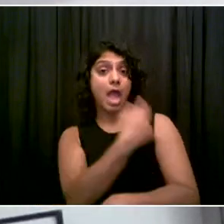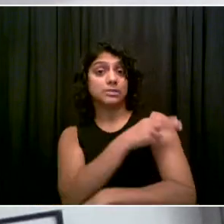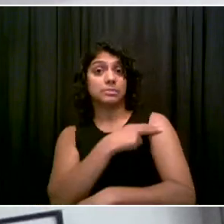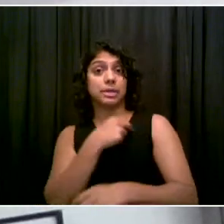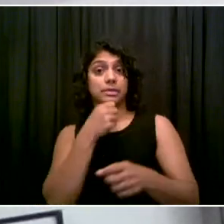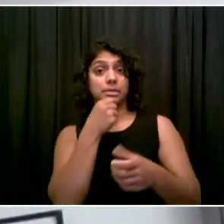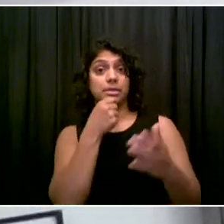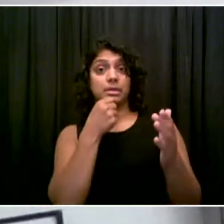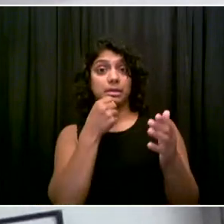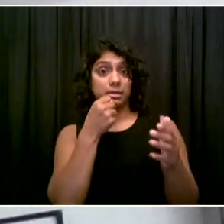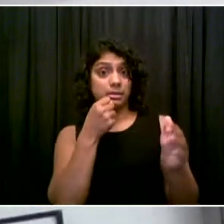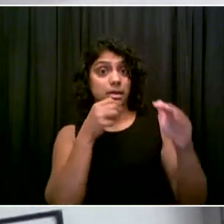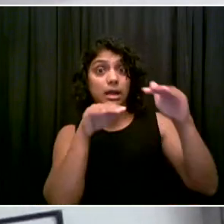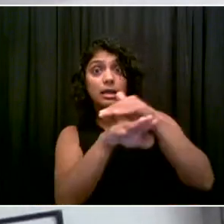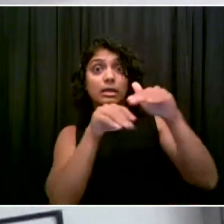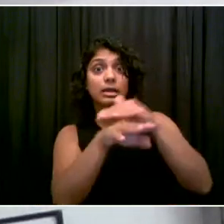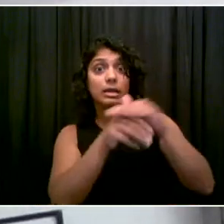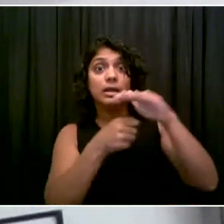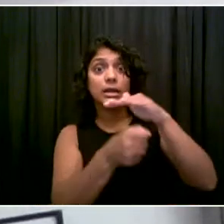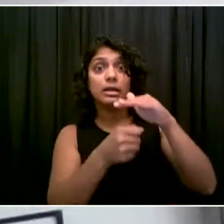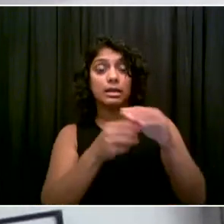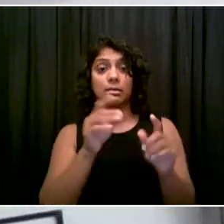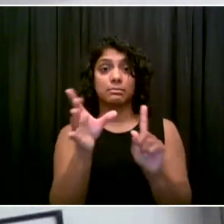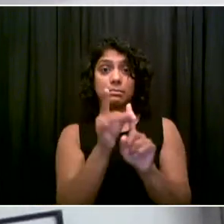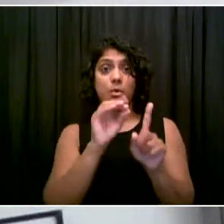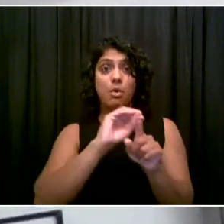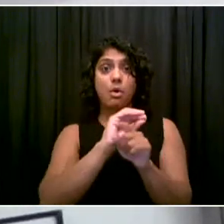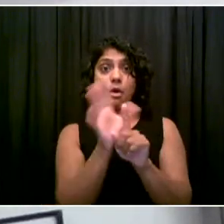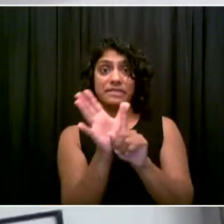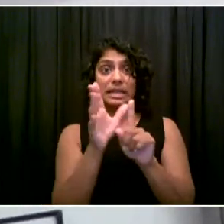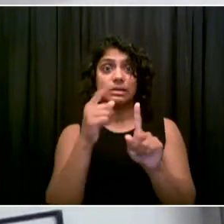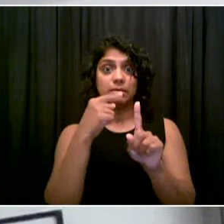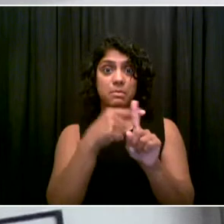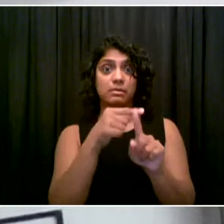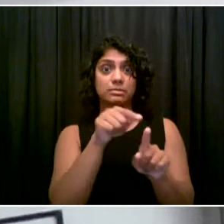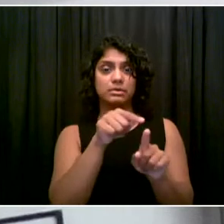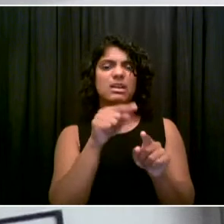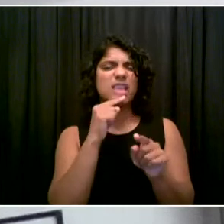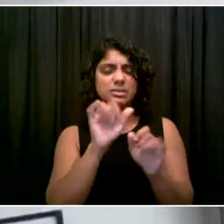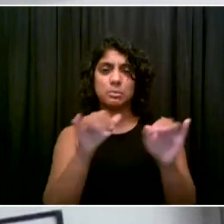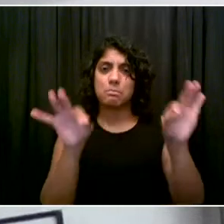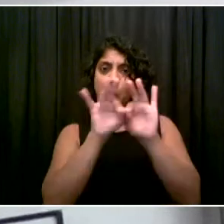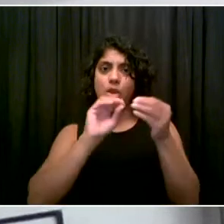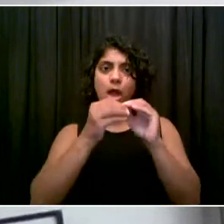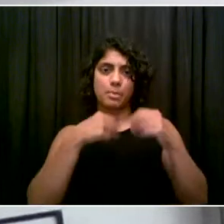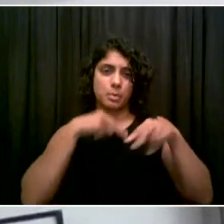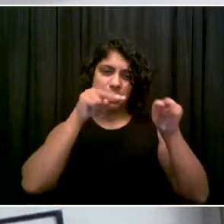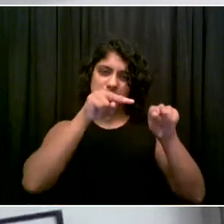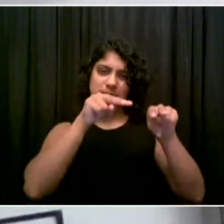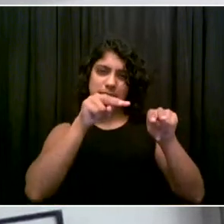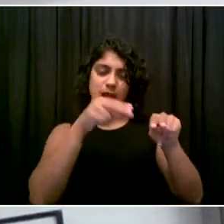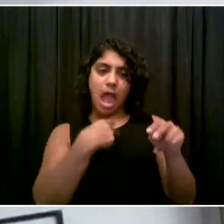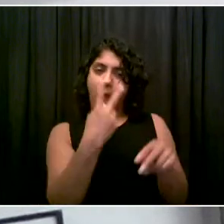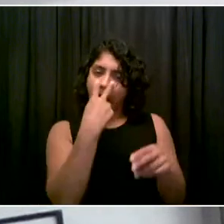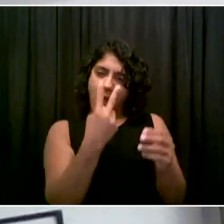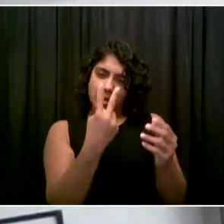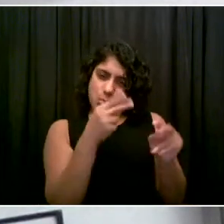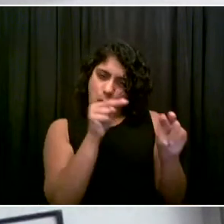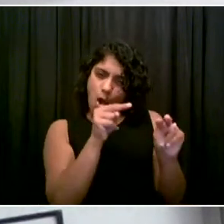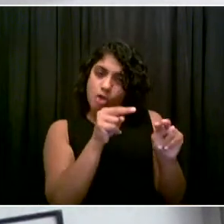WHAT WE CARE ABOUT REMAINS VERY LOW. THE VACCINES ARE DOTING HEIR WORK, YES THERE ARE BREAKTHROUGH